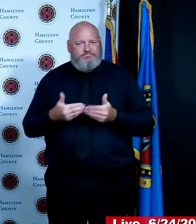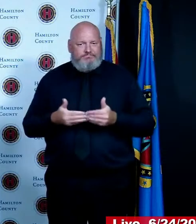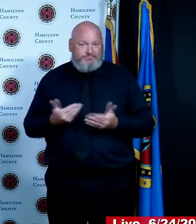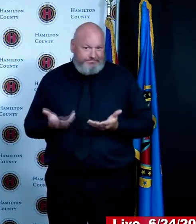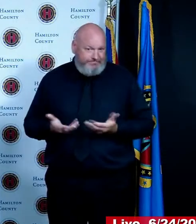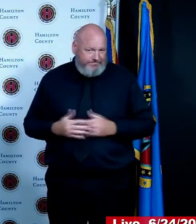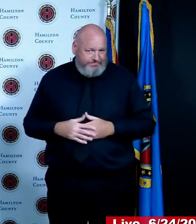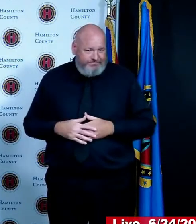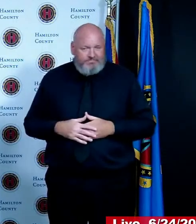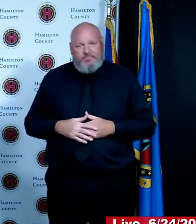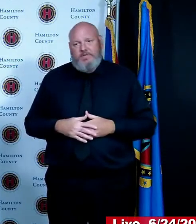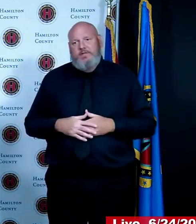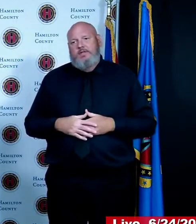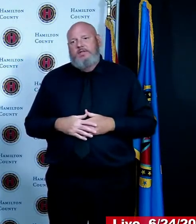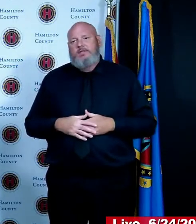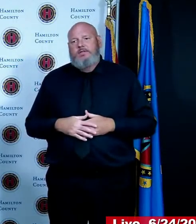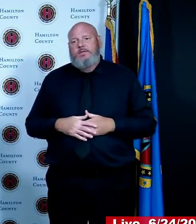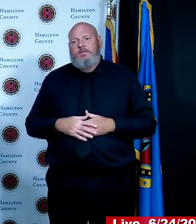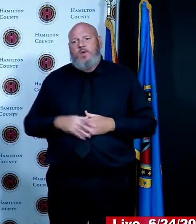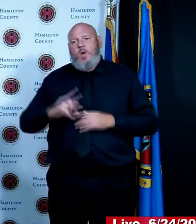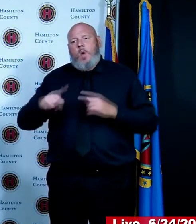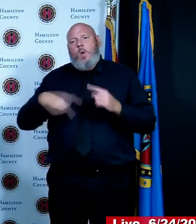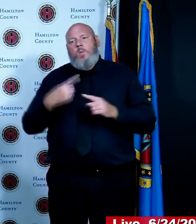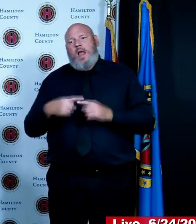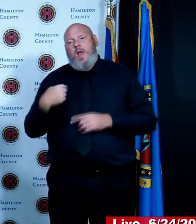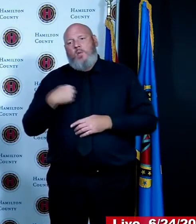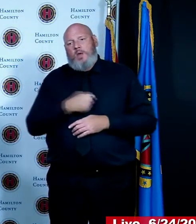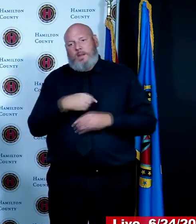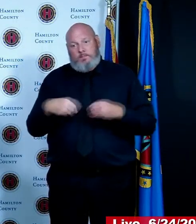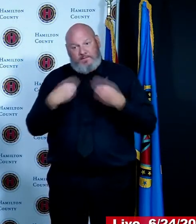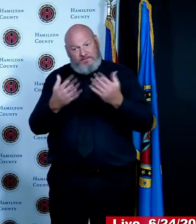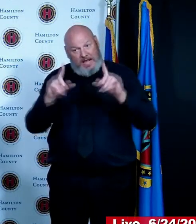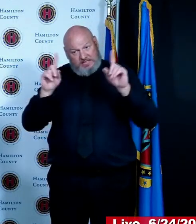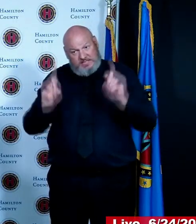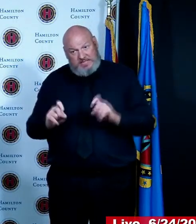that don't have Covid-19 get that negative test result please remember